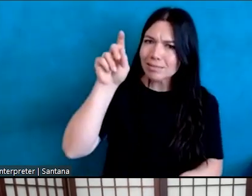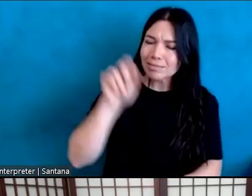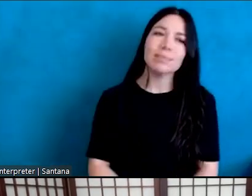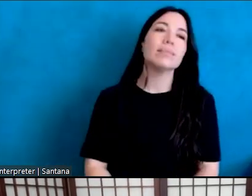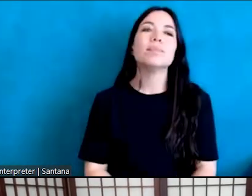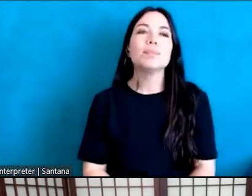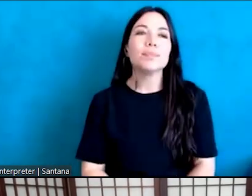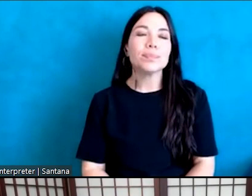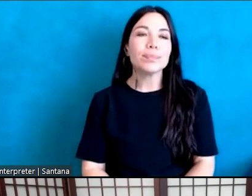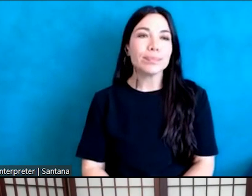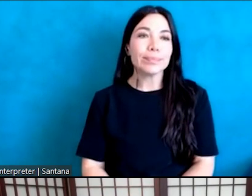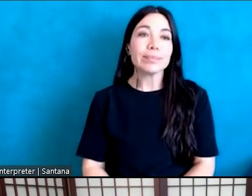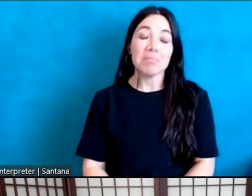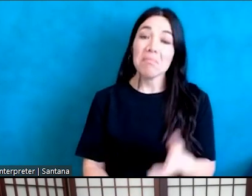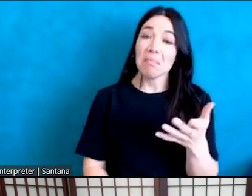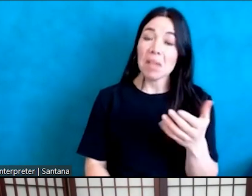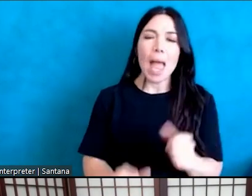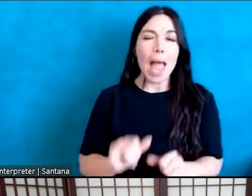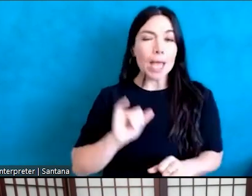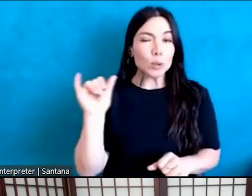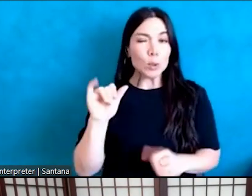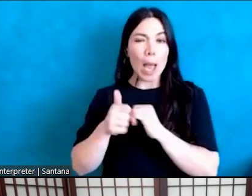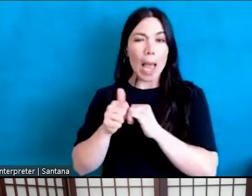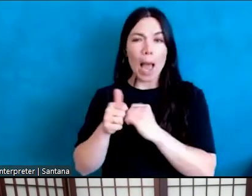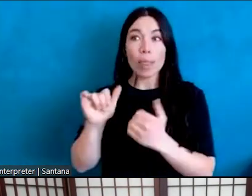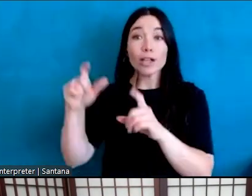and to the ways in which the term will likely be understood and operationalized by others?